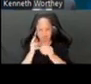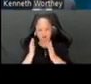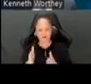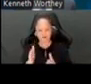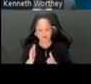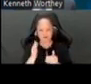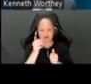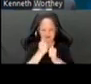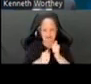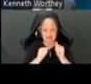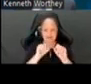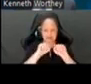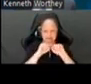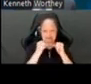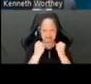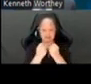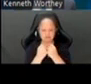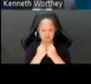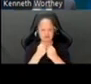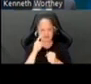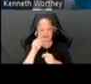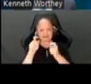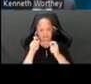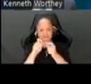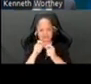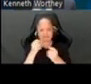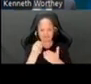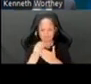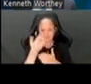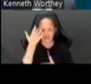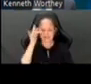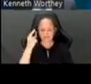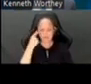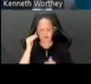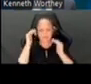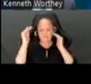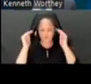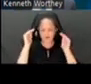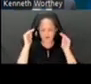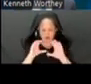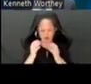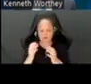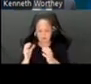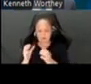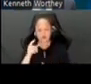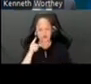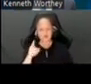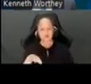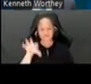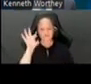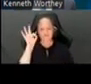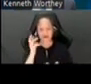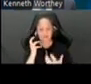to be used for Money Smart for adults module. However, you may find they fit with other